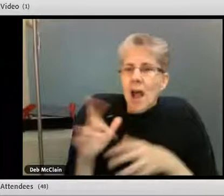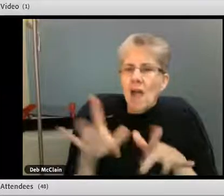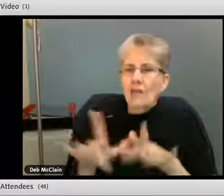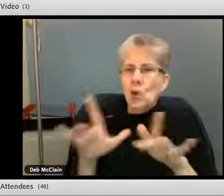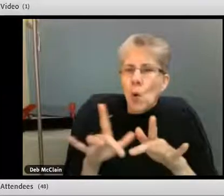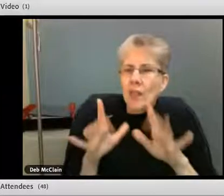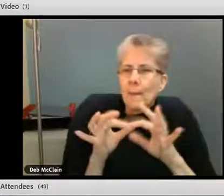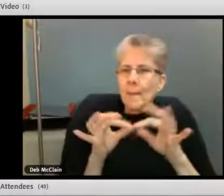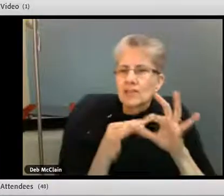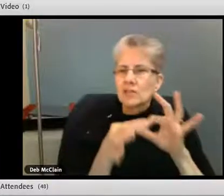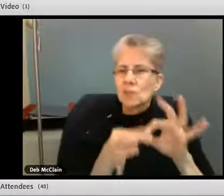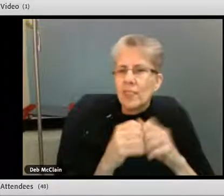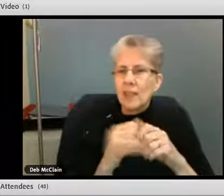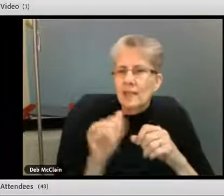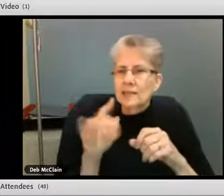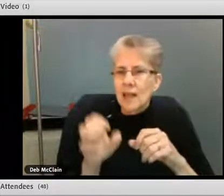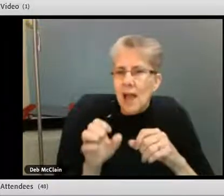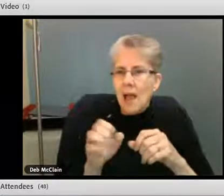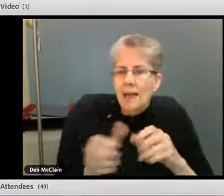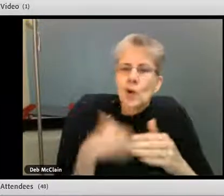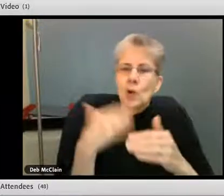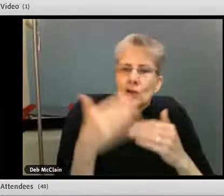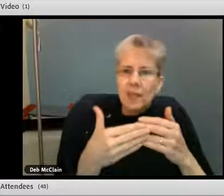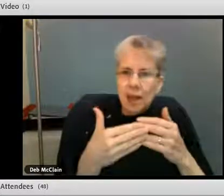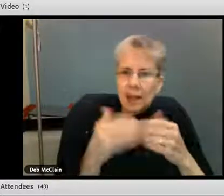I create the next one. So I can go back and just remove one slide.